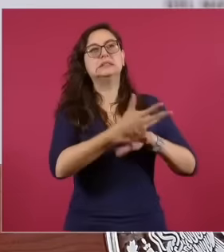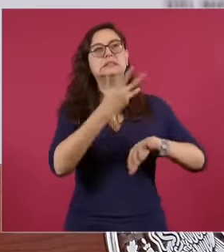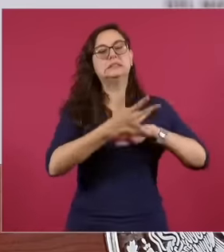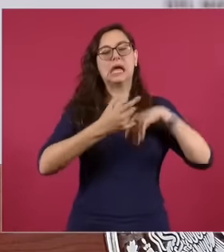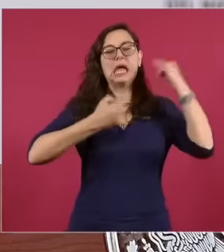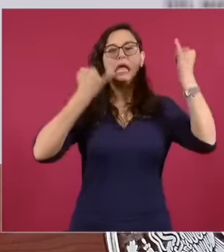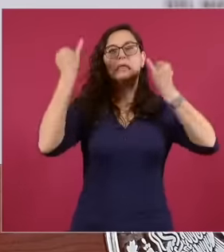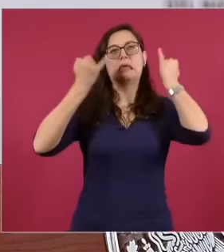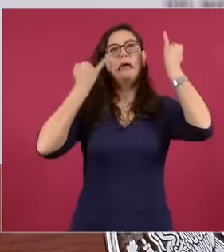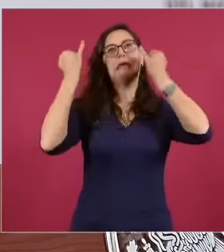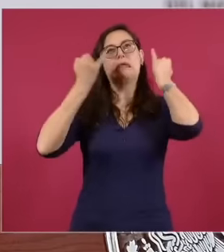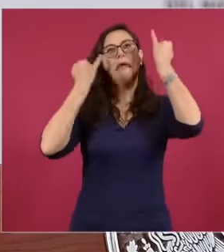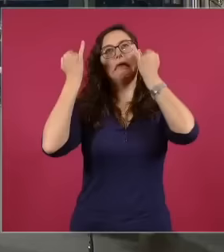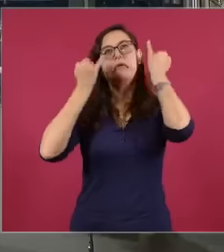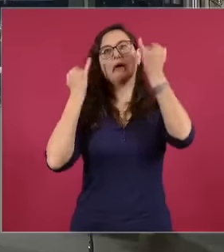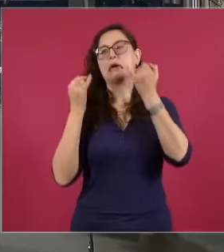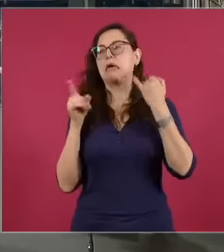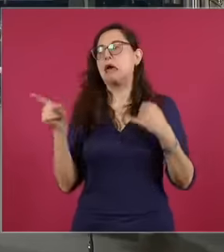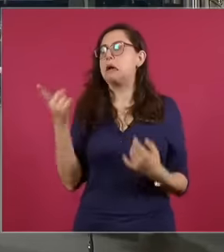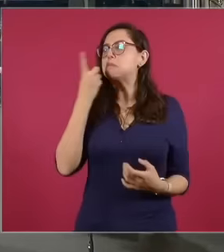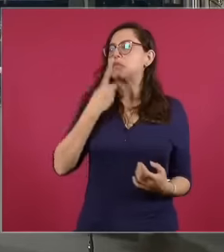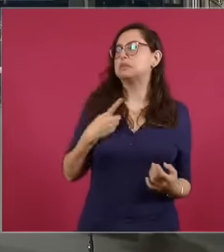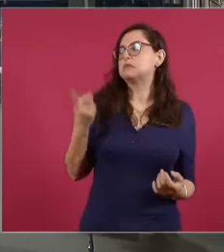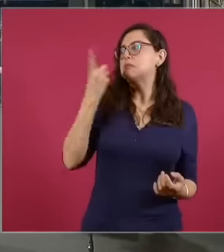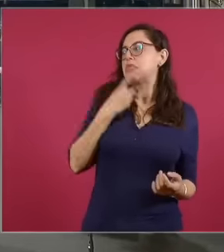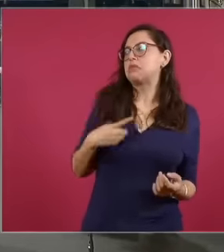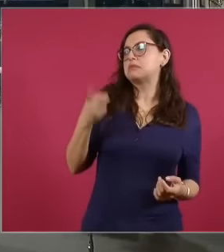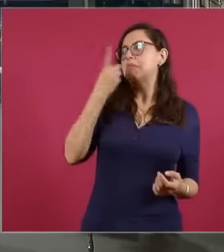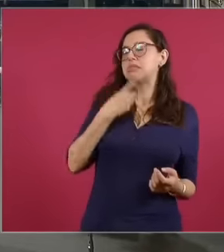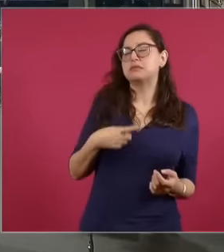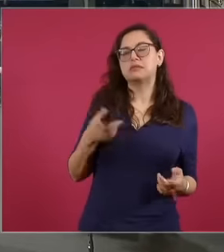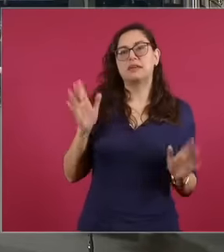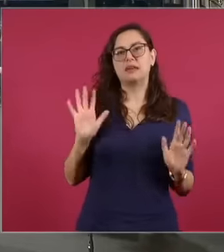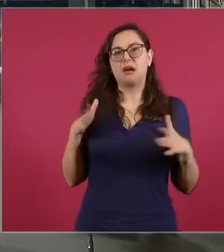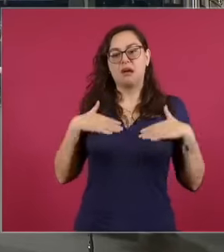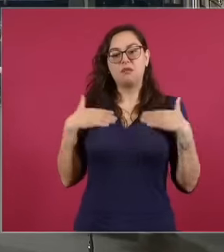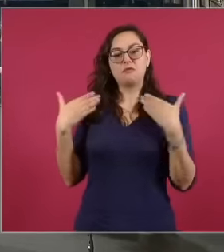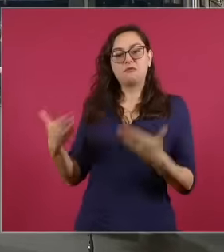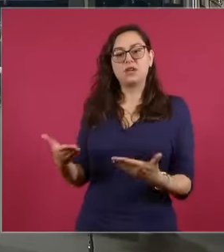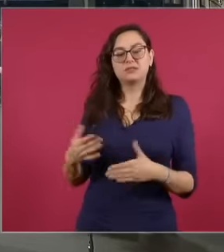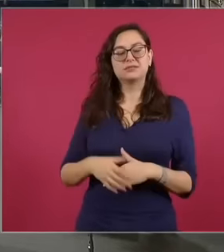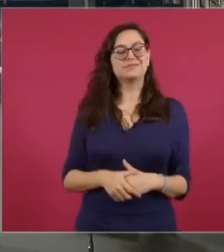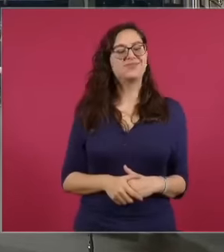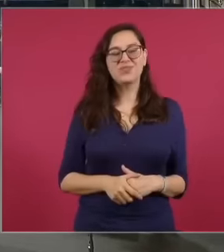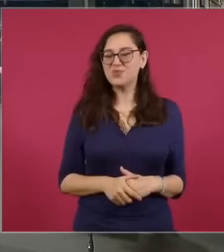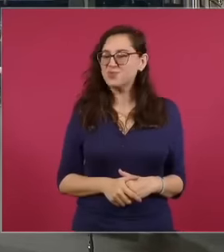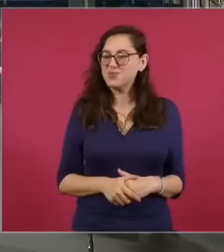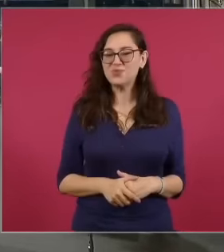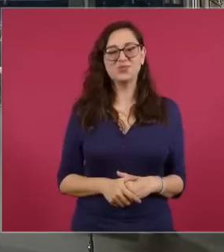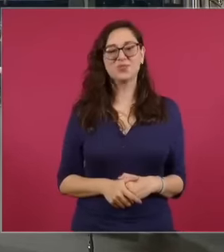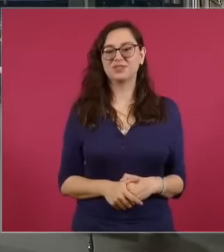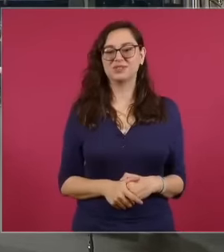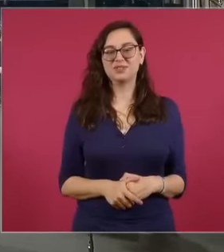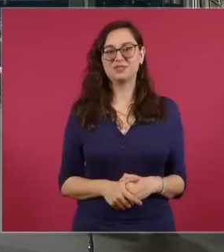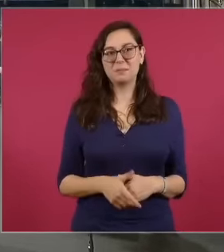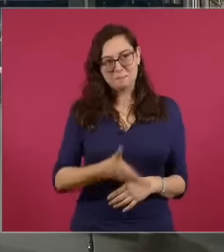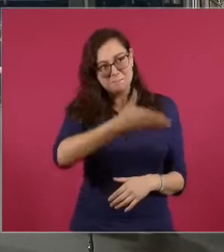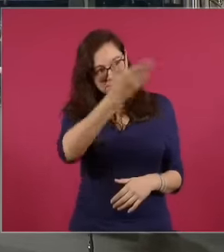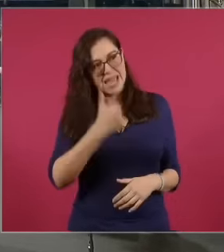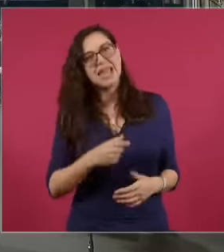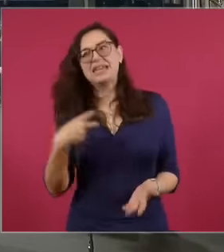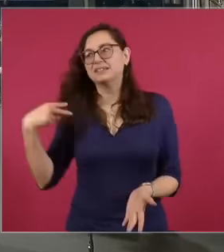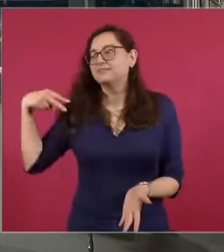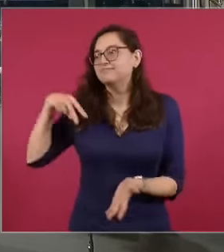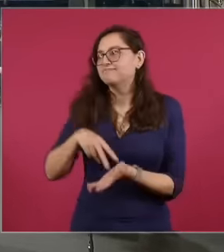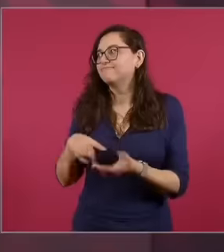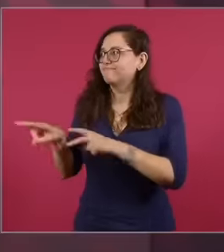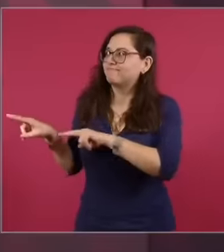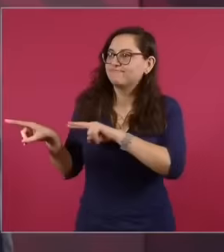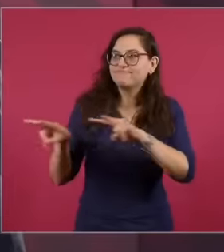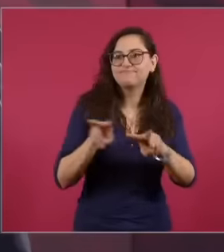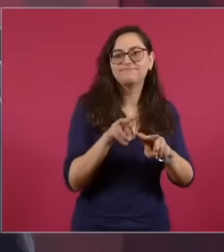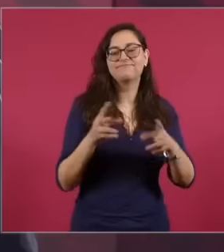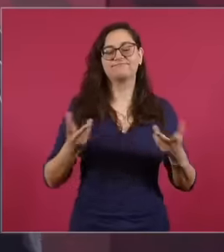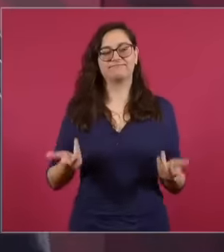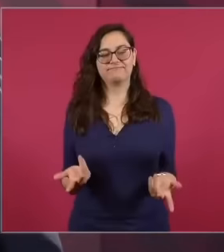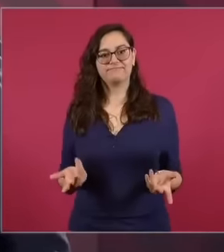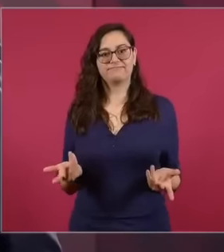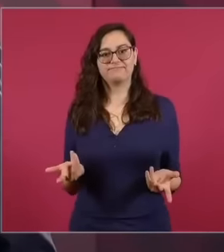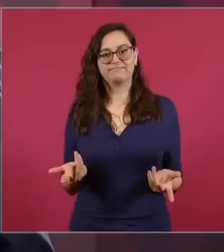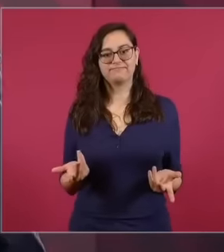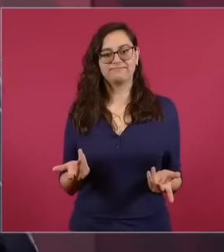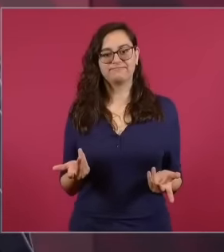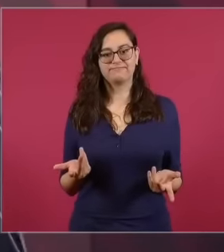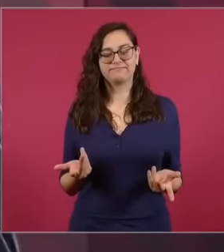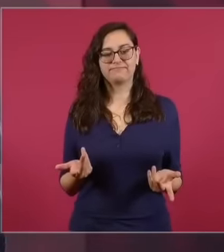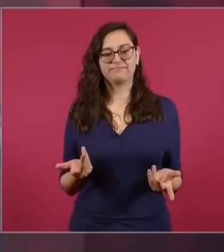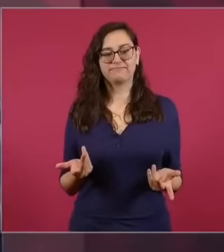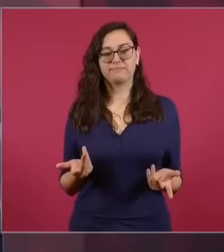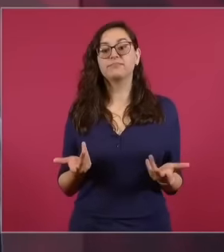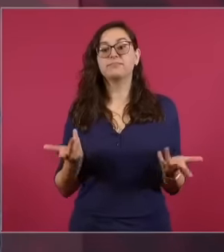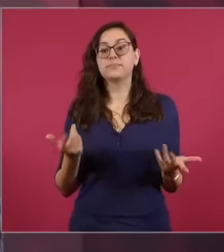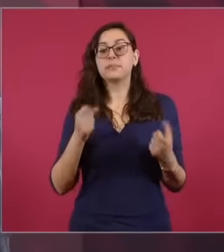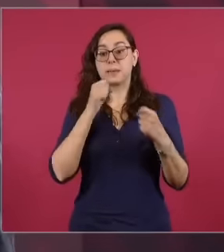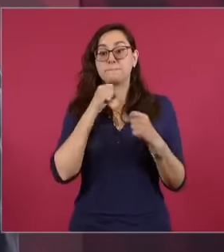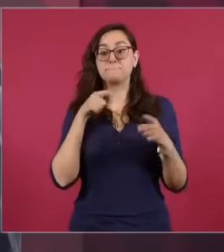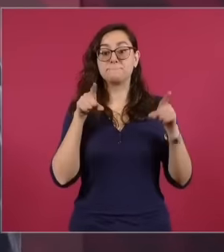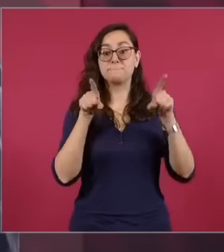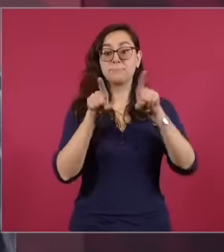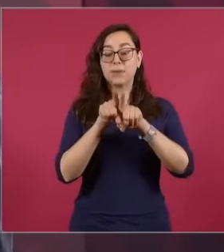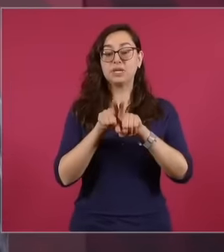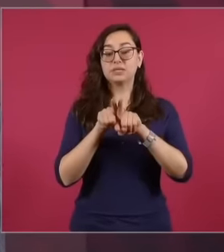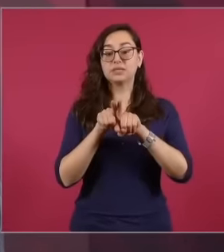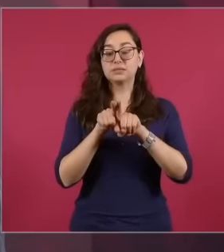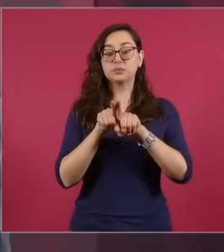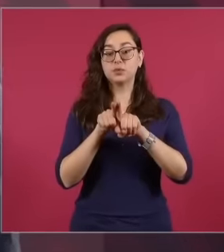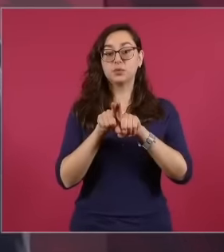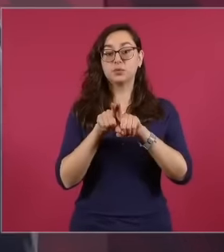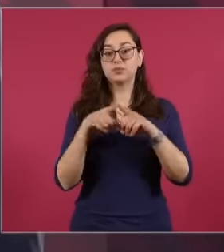correspondents, including this one, who will review what